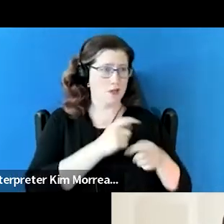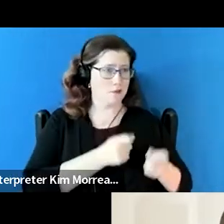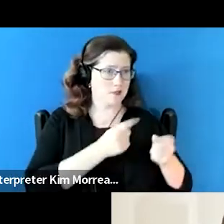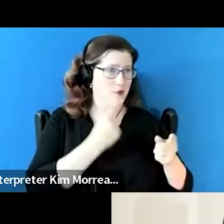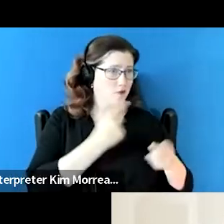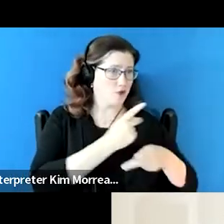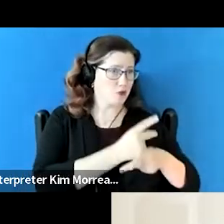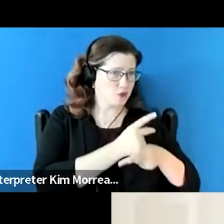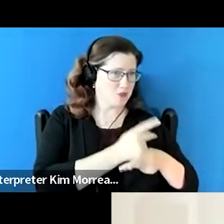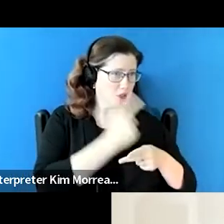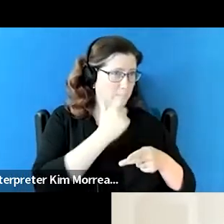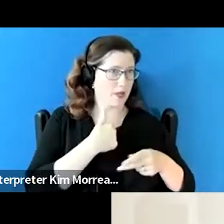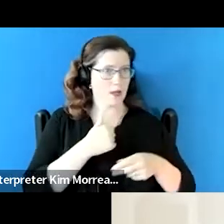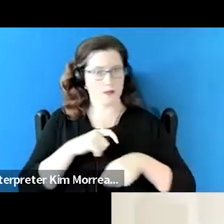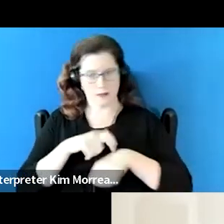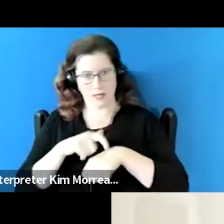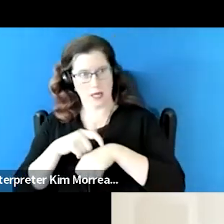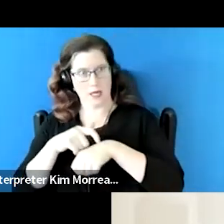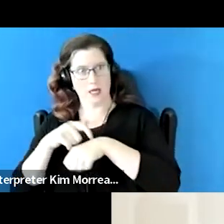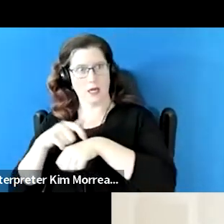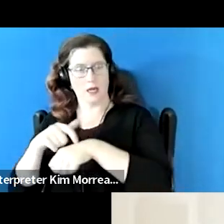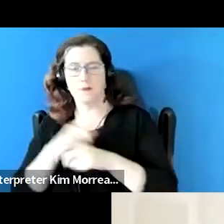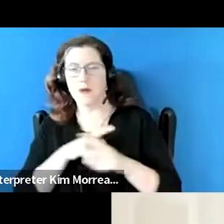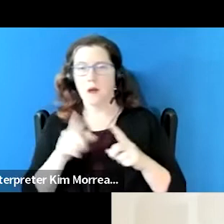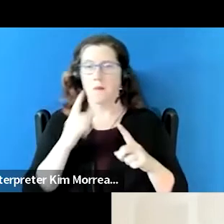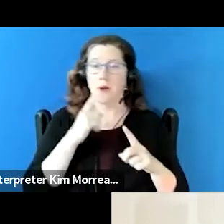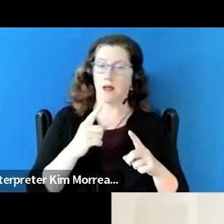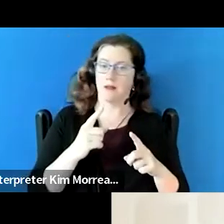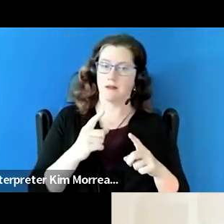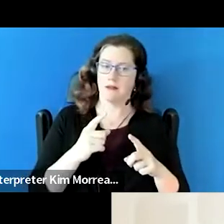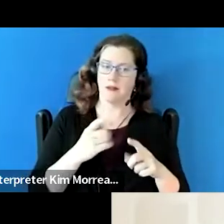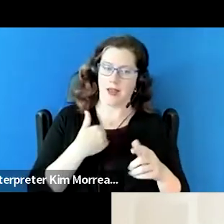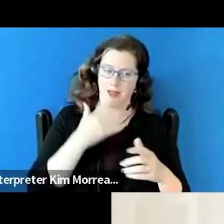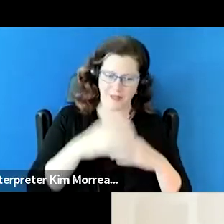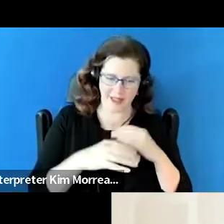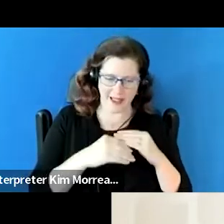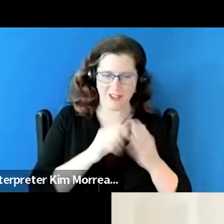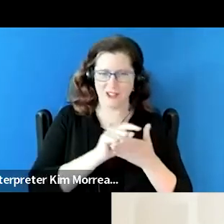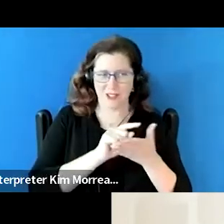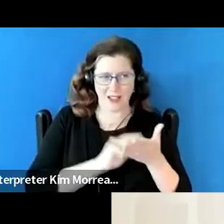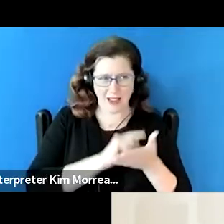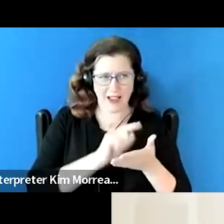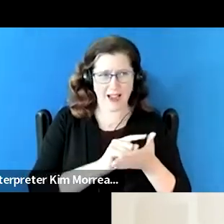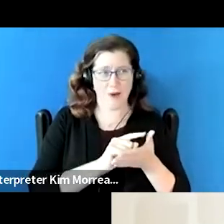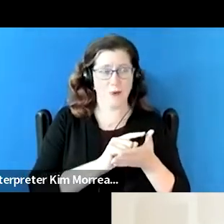because we're also pressed for time. And yet I think spending that extra hour a month actually